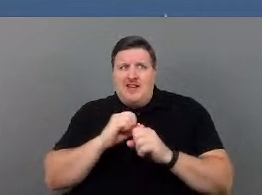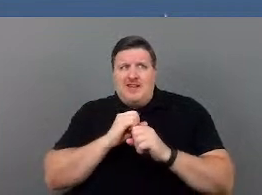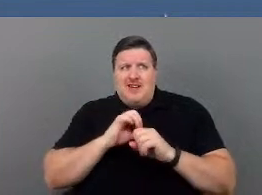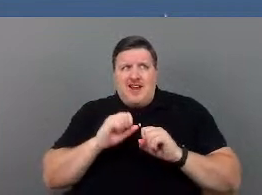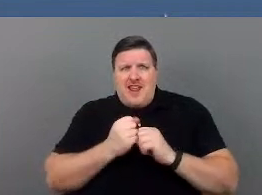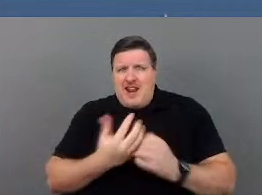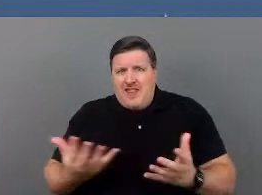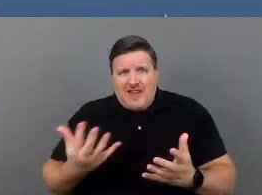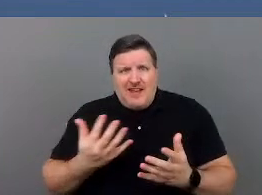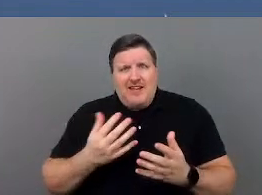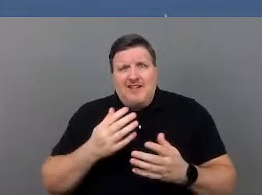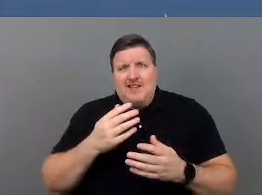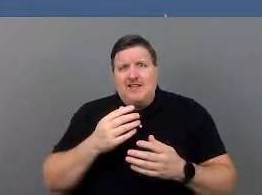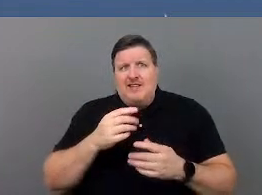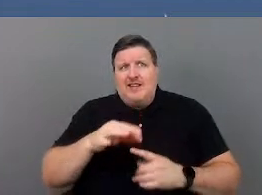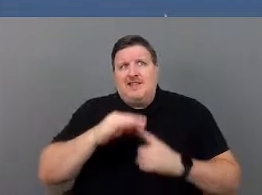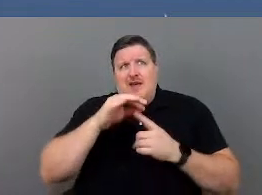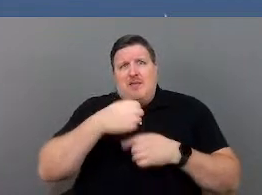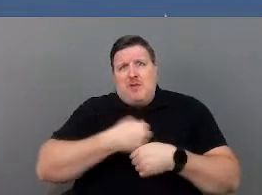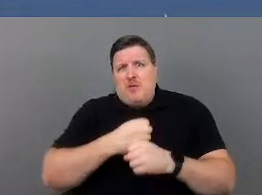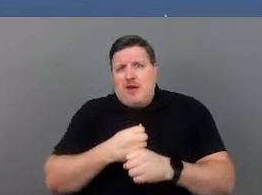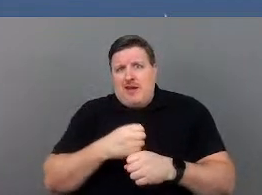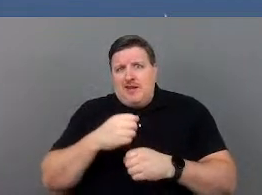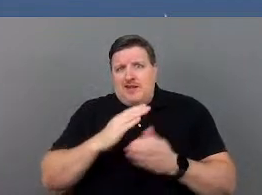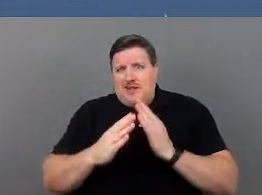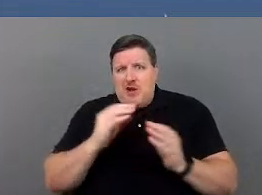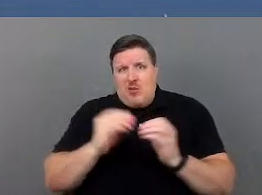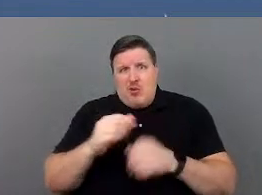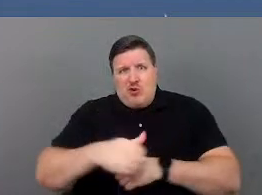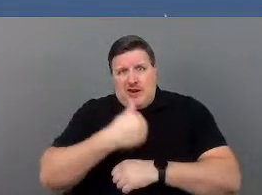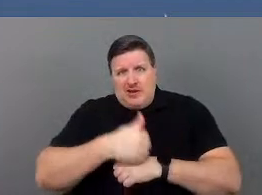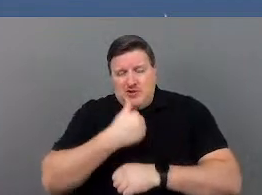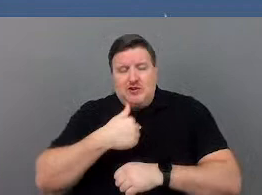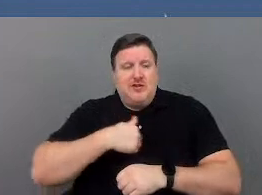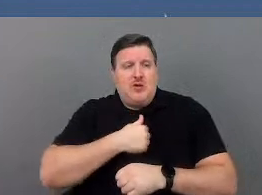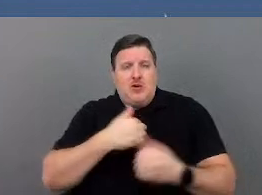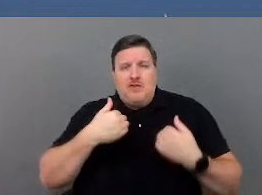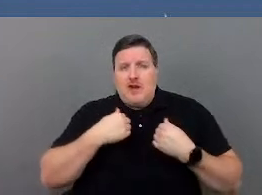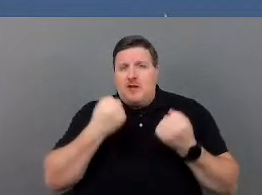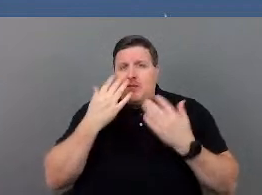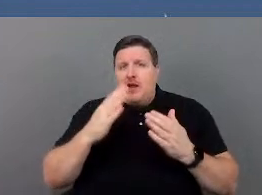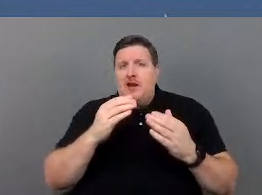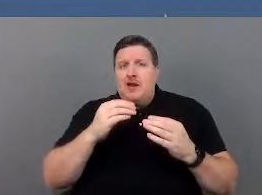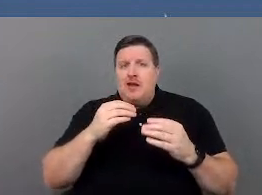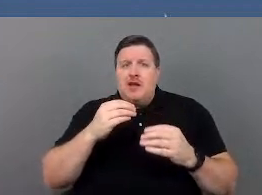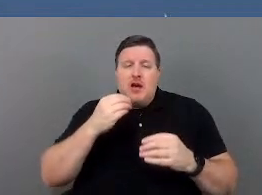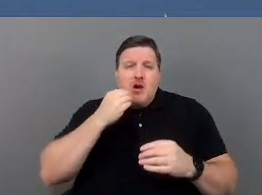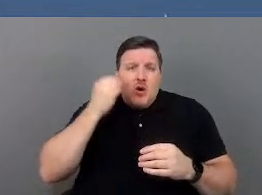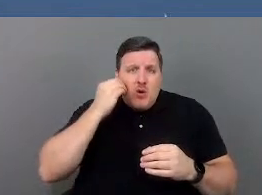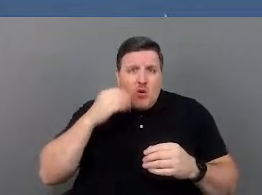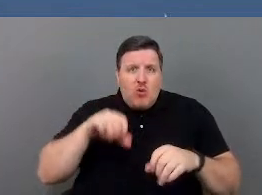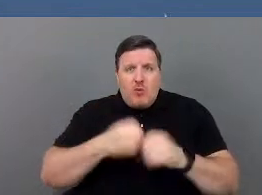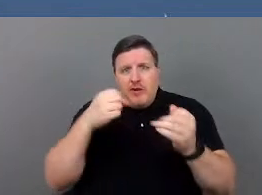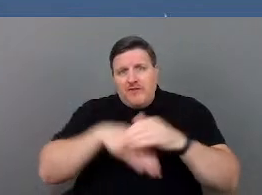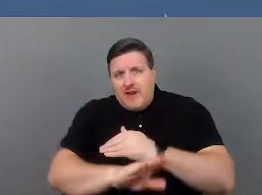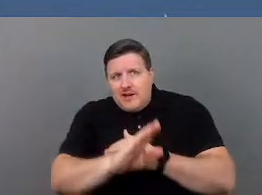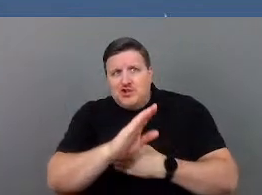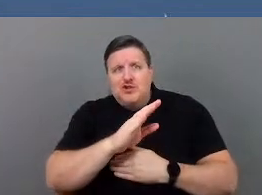WHERE DOZENS OF SHOTSZ RUNG OUT SO IF YOU GUYS HAD SUCH A GREAT IDEA YOU WOULD HAVE PRESENTED IT SO I'M GOING TO USE THE REST OF MY TIME TO PLAY